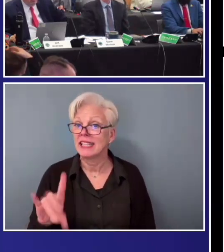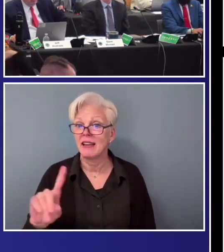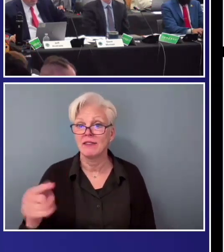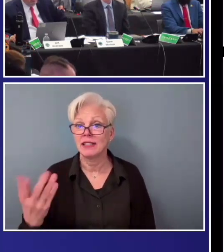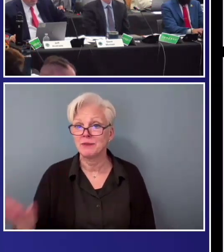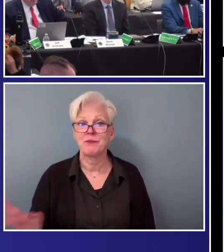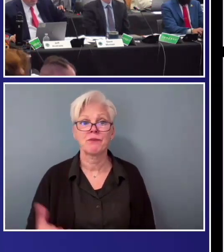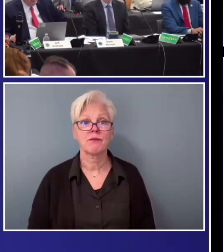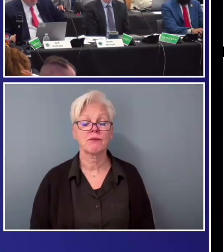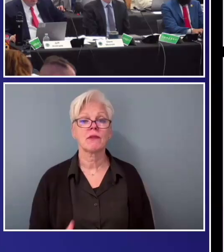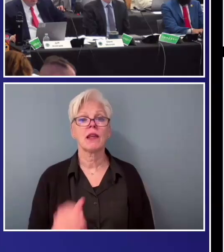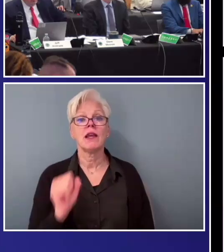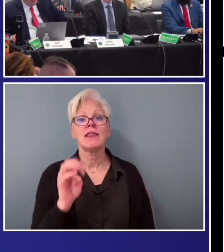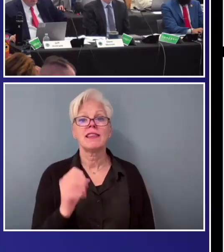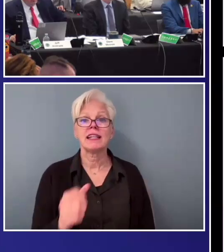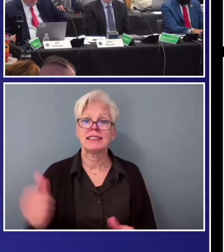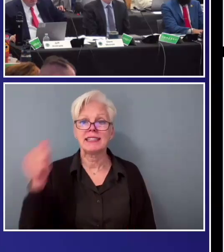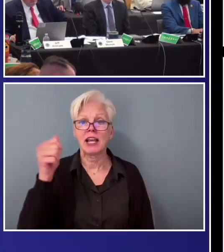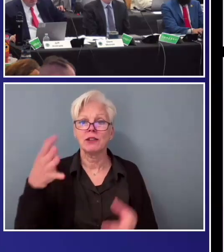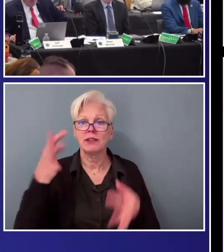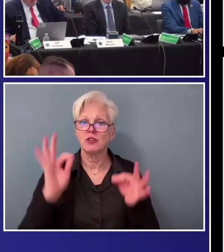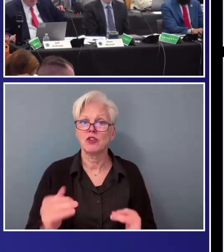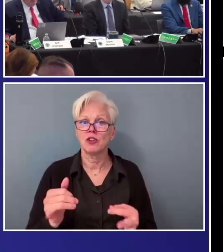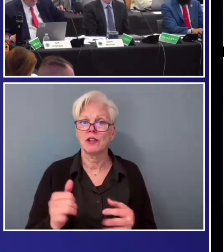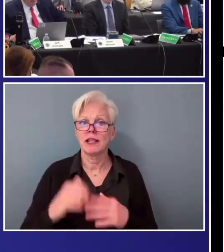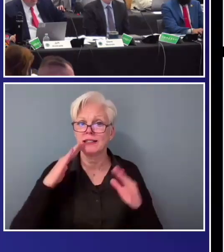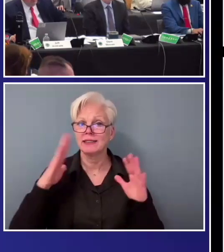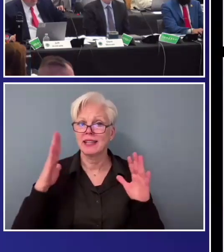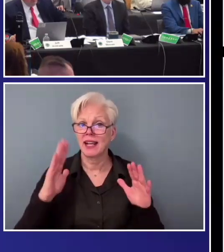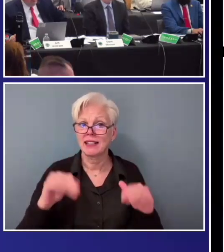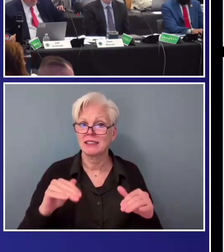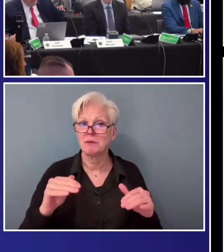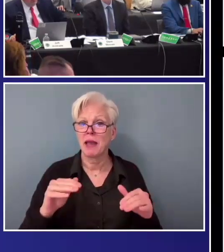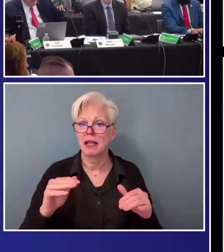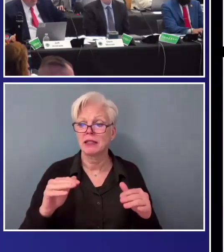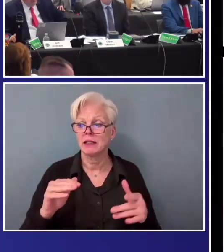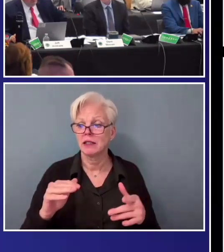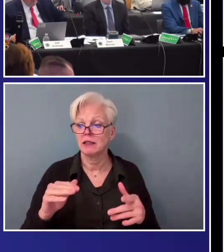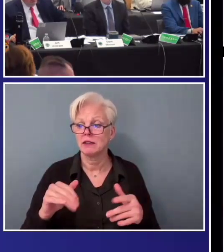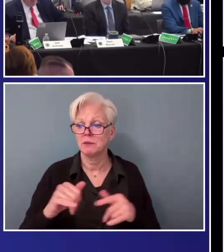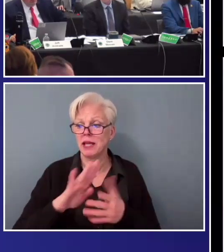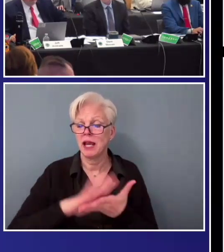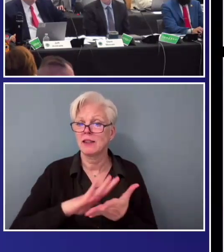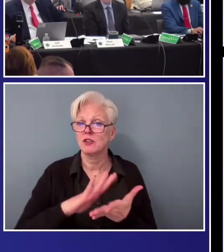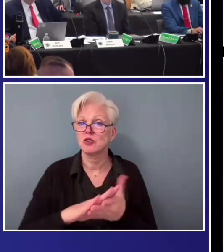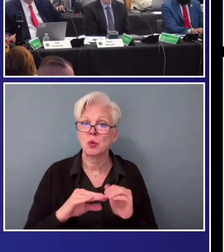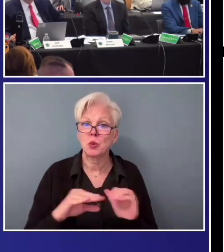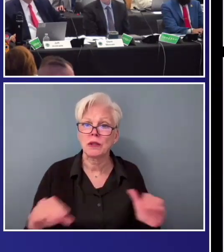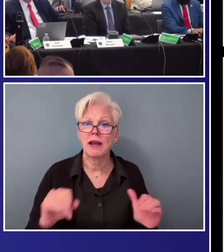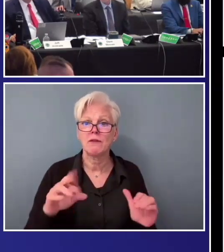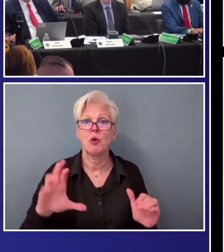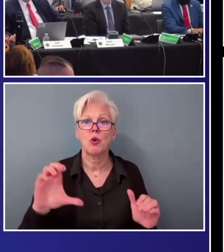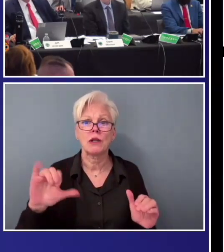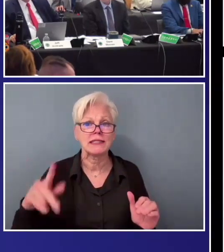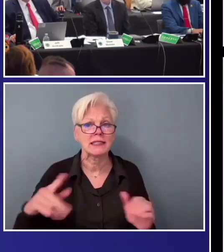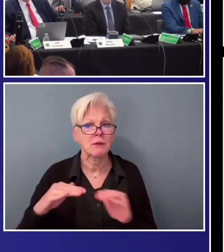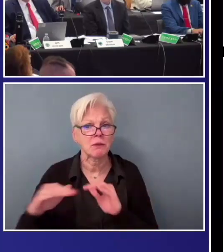For the Secretary's determination, is that expected to be at the school level, at the CIP level, at the credential level,